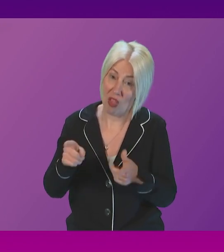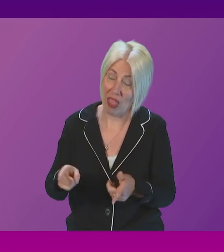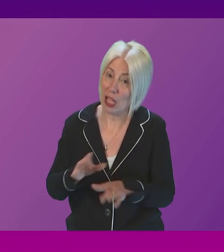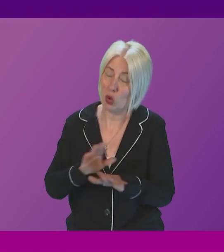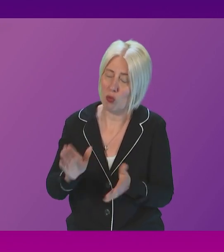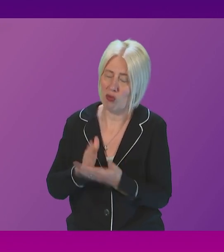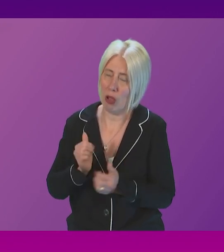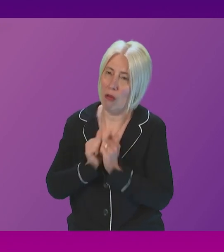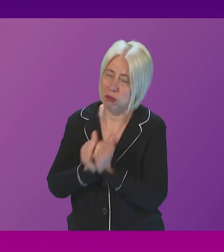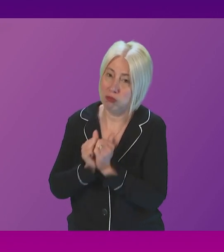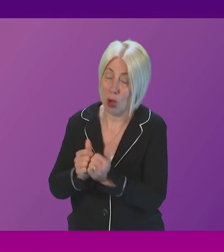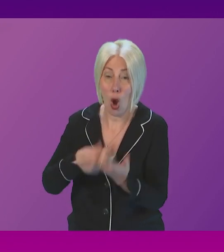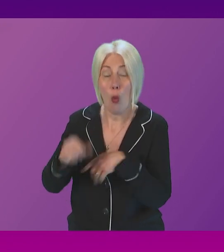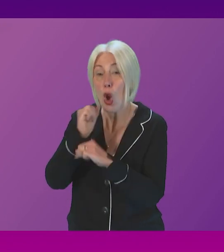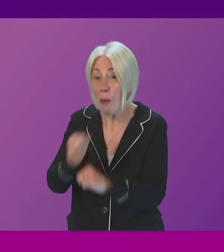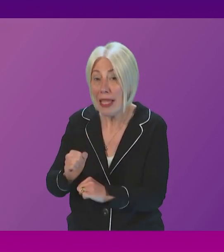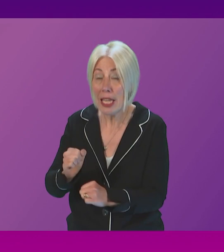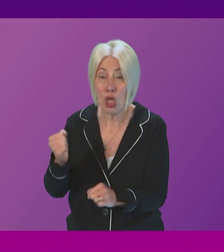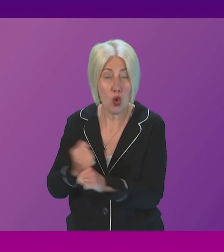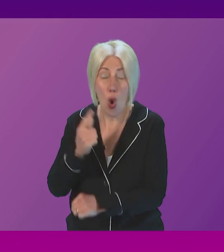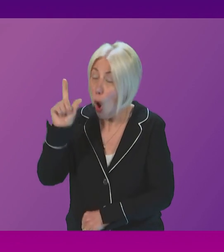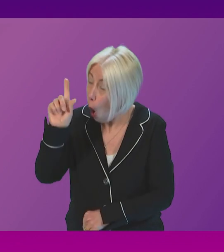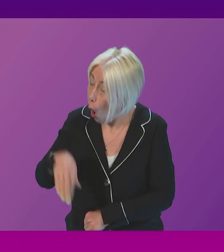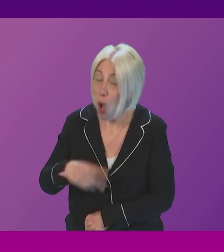We are committed to doing everything that we can do to value our carers,